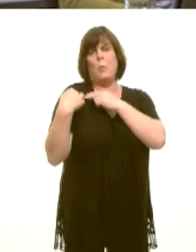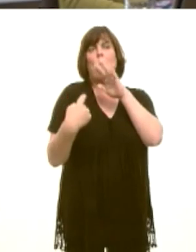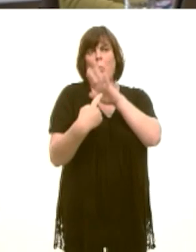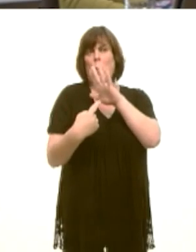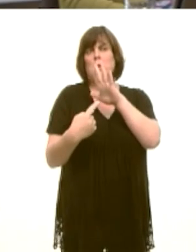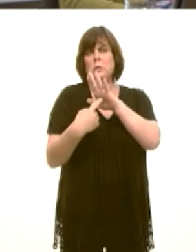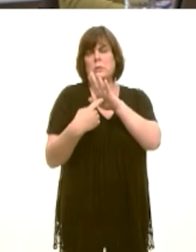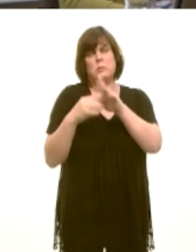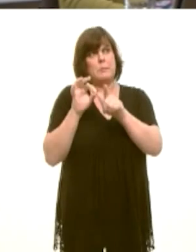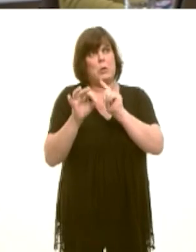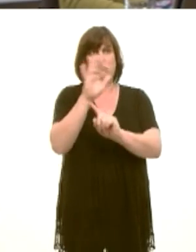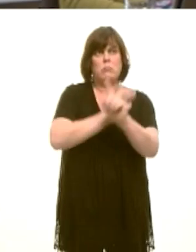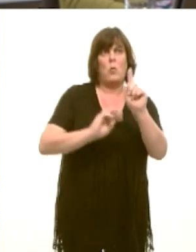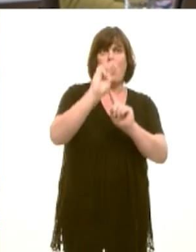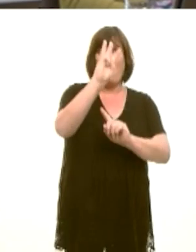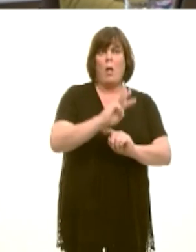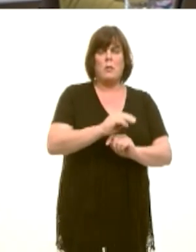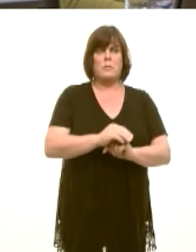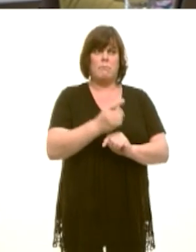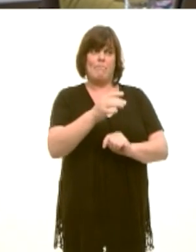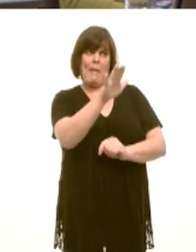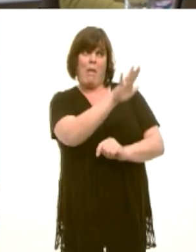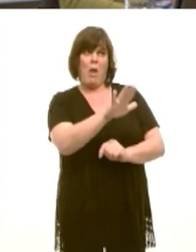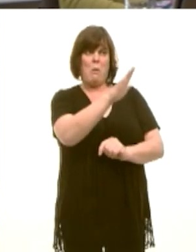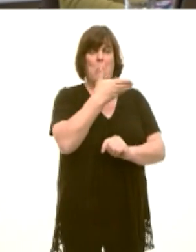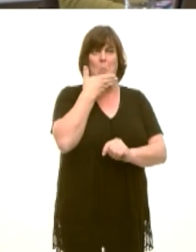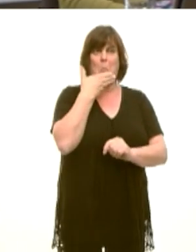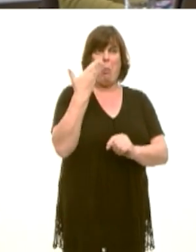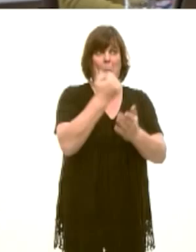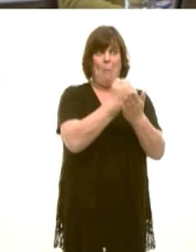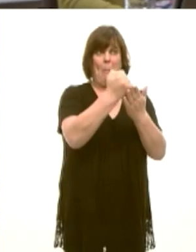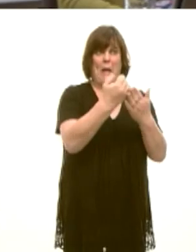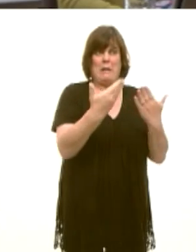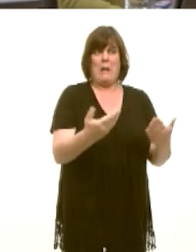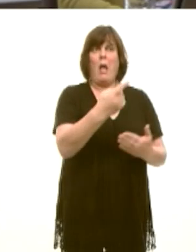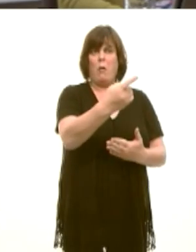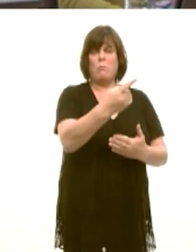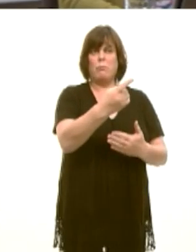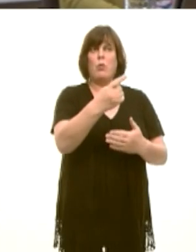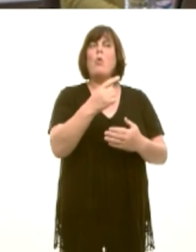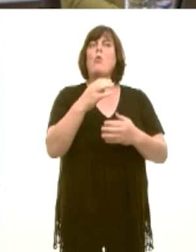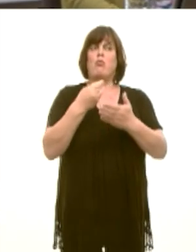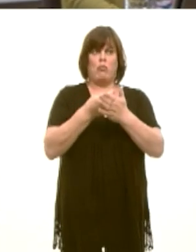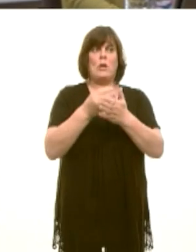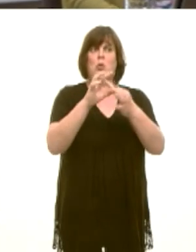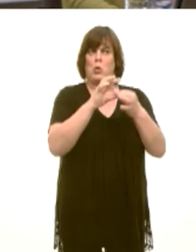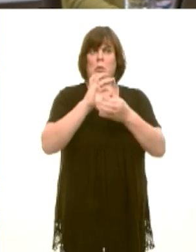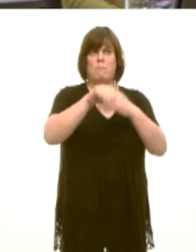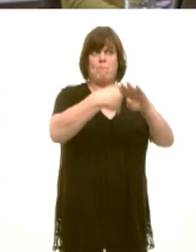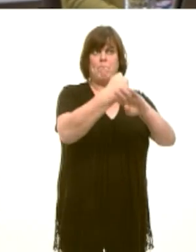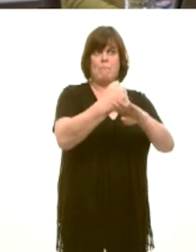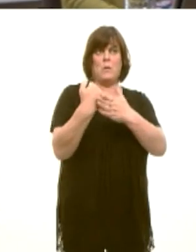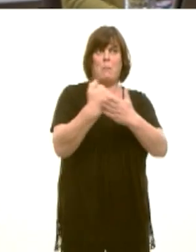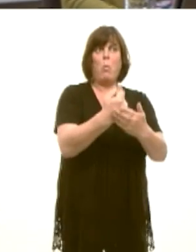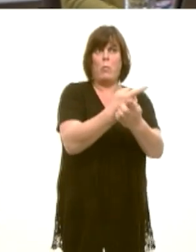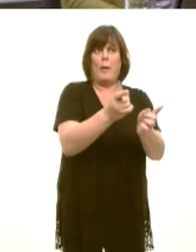and in those areas where theyíve lost banks over the years. We have committed £1.9 million